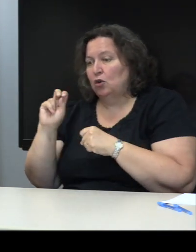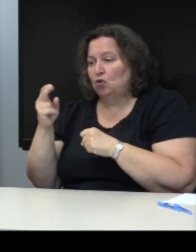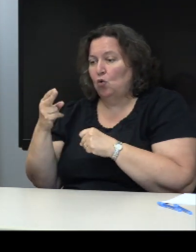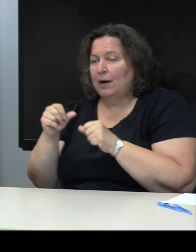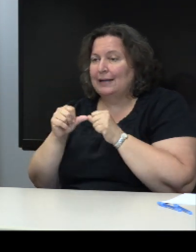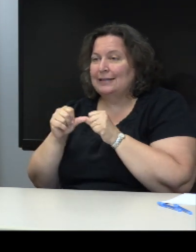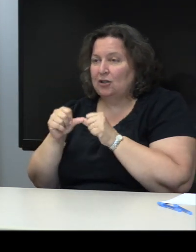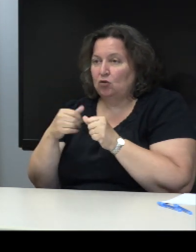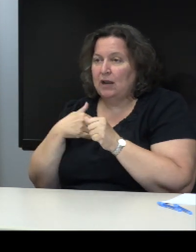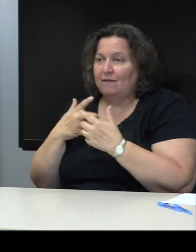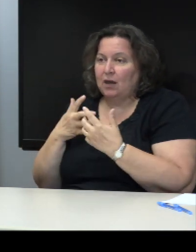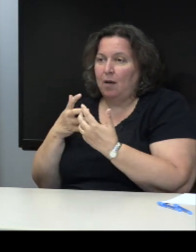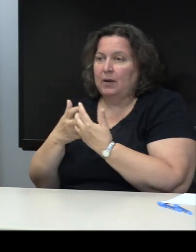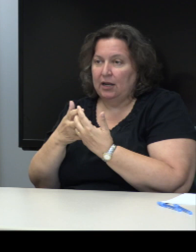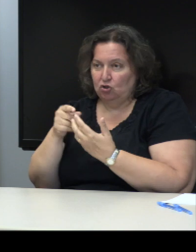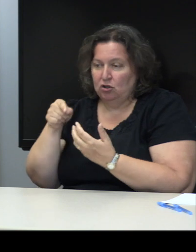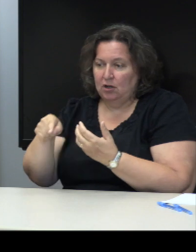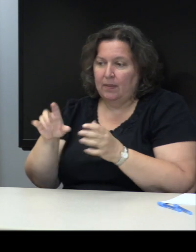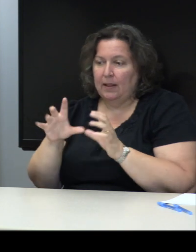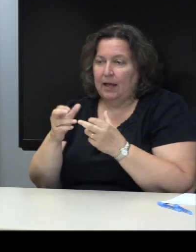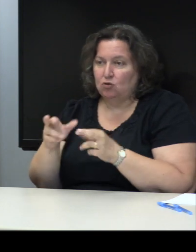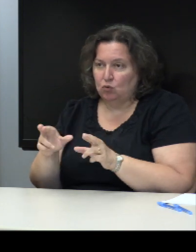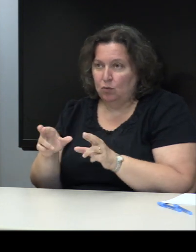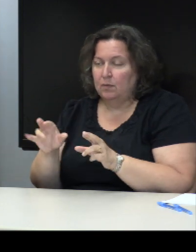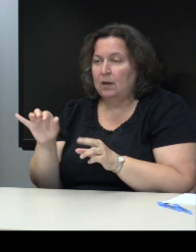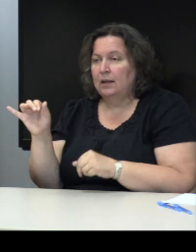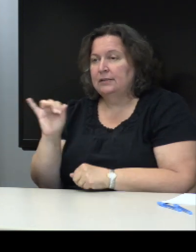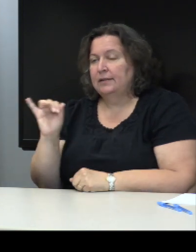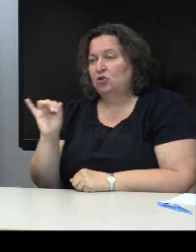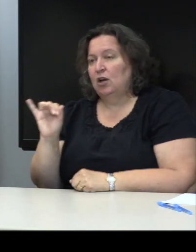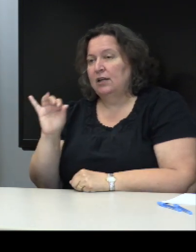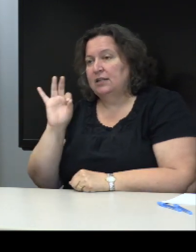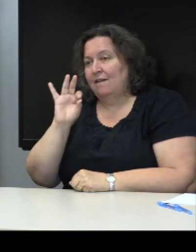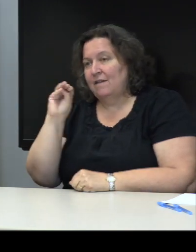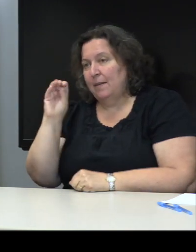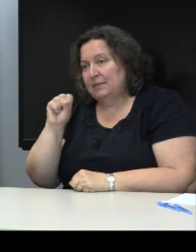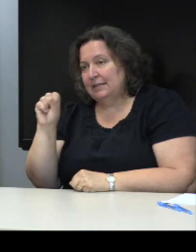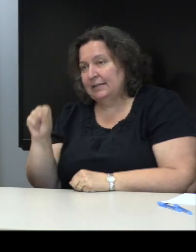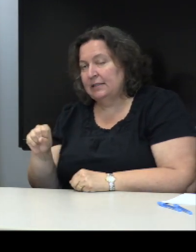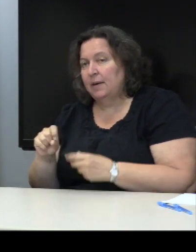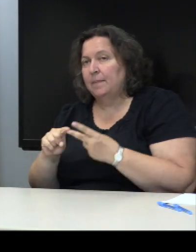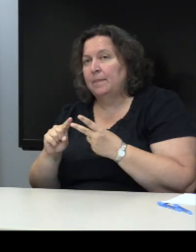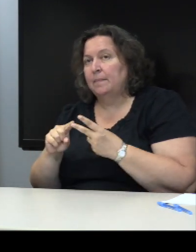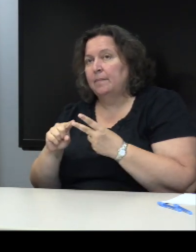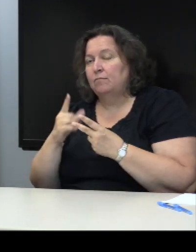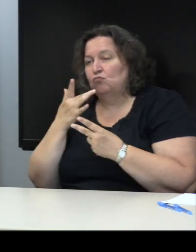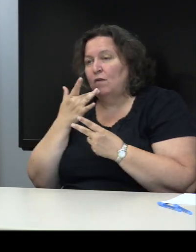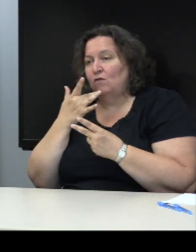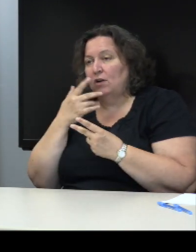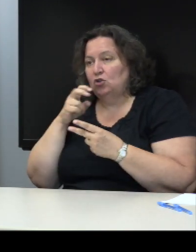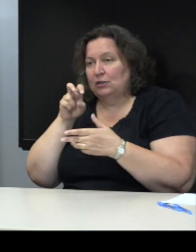the accommodations in the classroom such as the FM system, preferential seating,